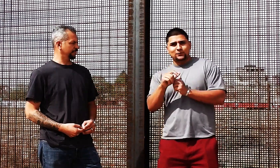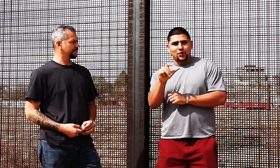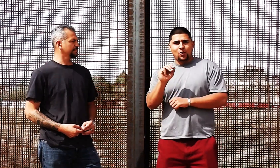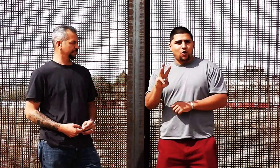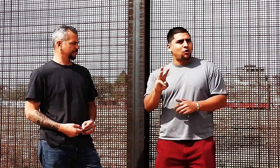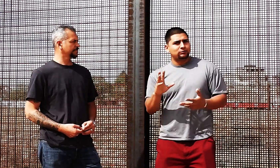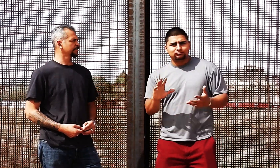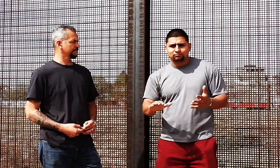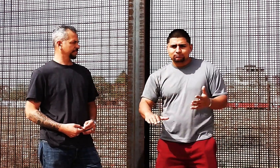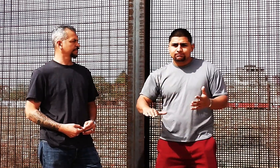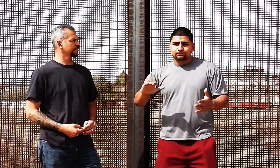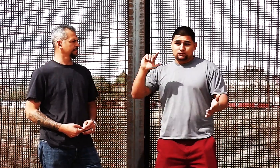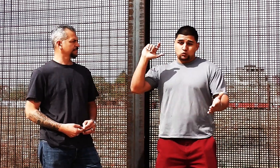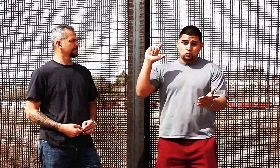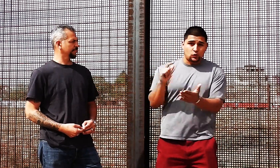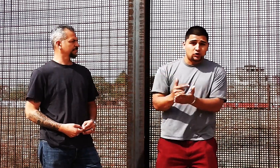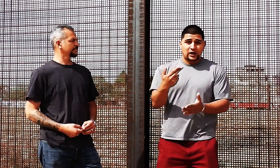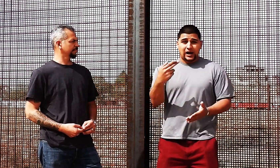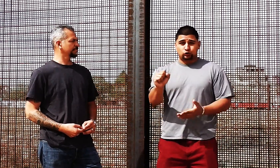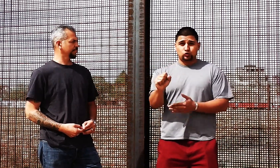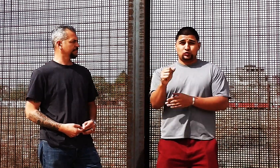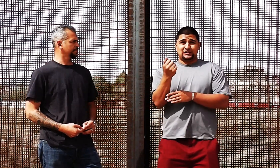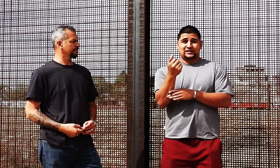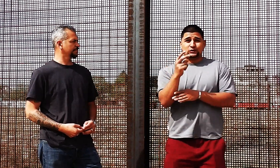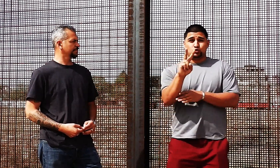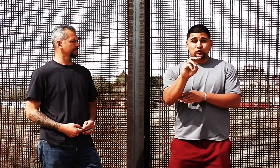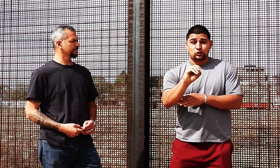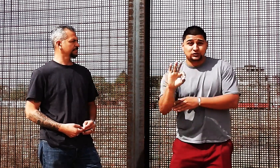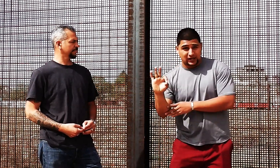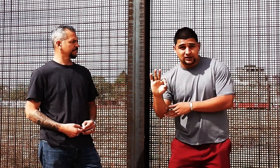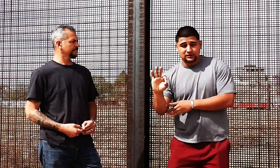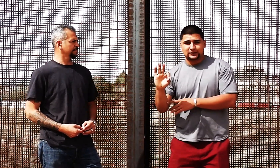didn’t break any laws, and graduated high school during 2009.